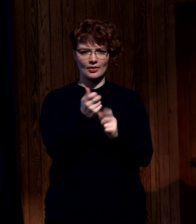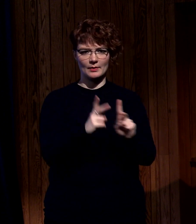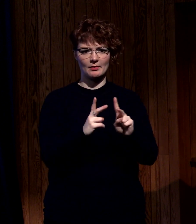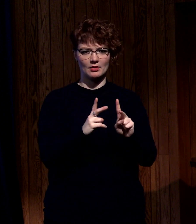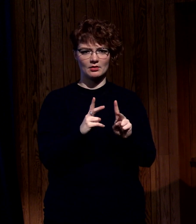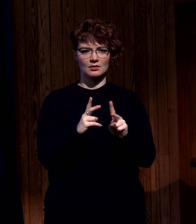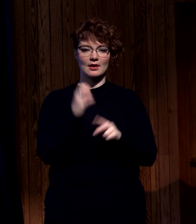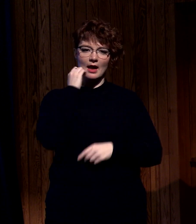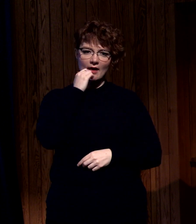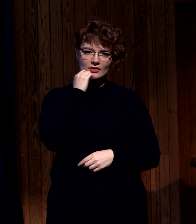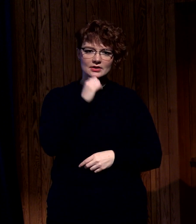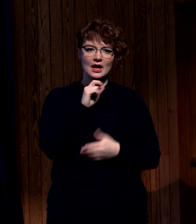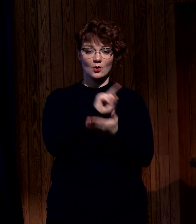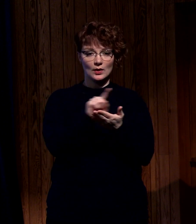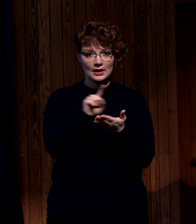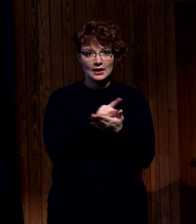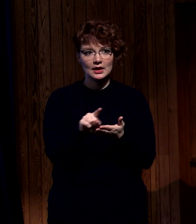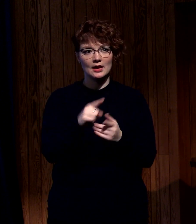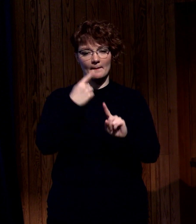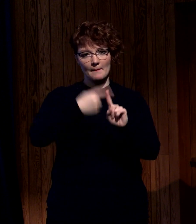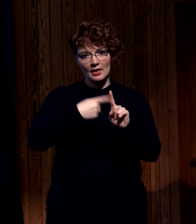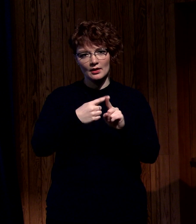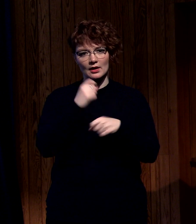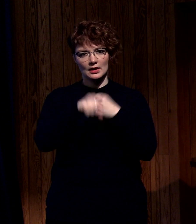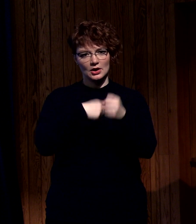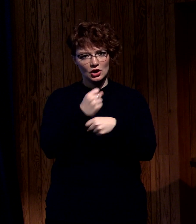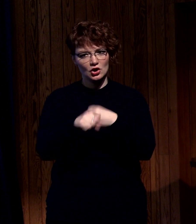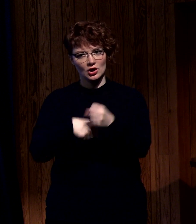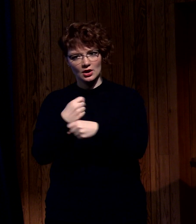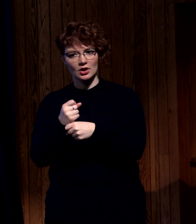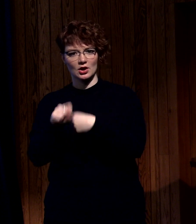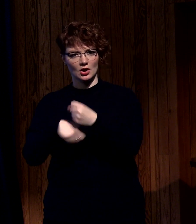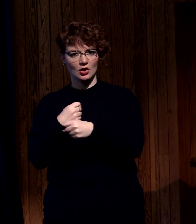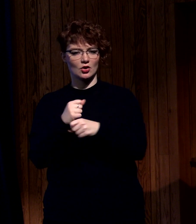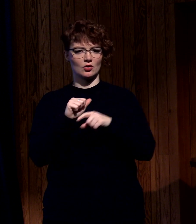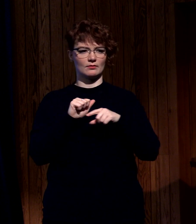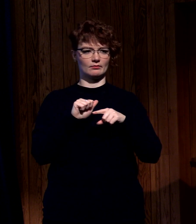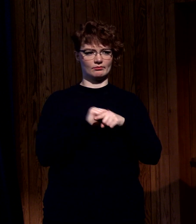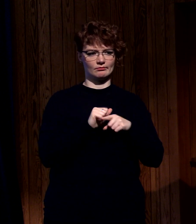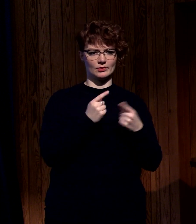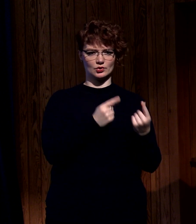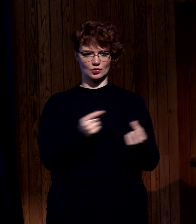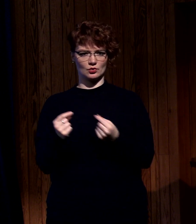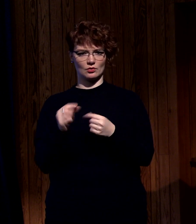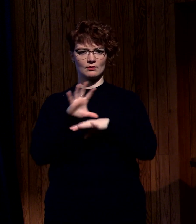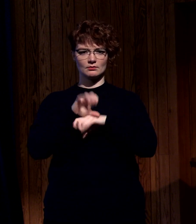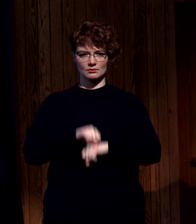your daily, weekly, monthly and yearly rhythms, a container and